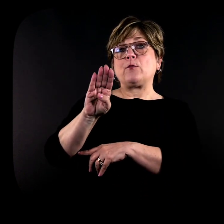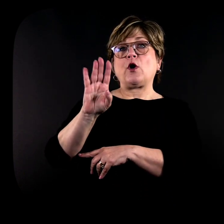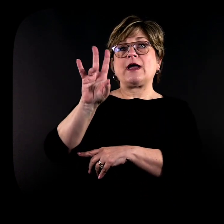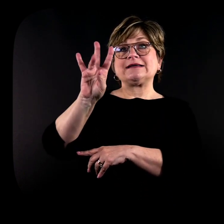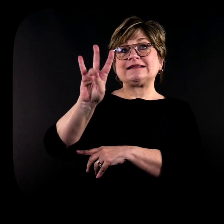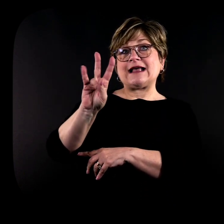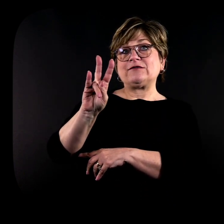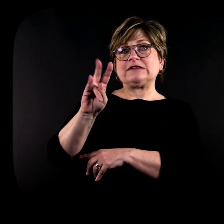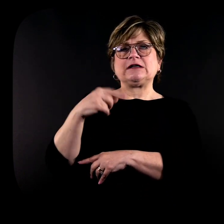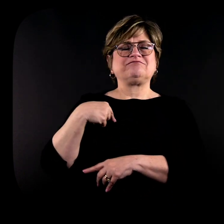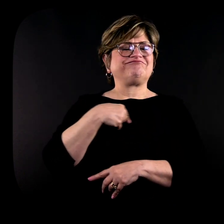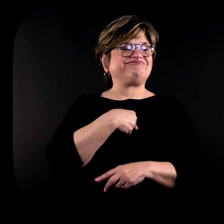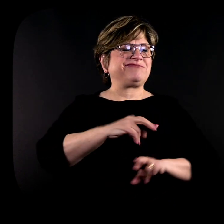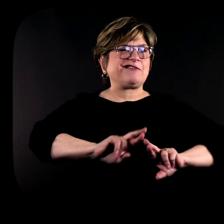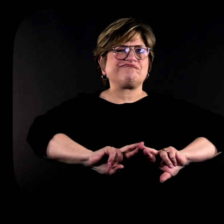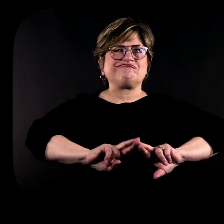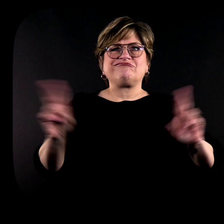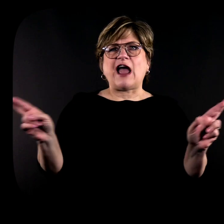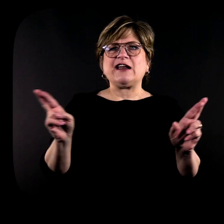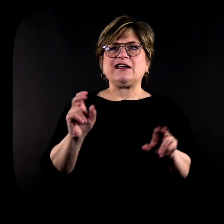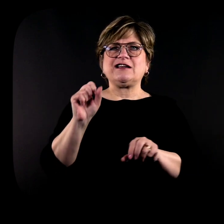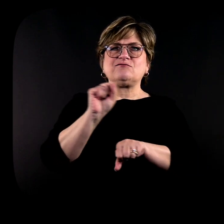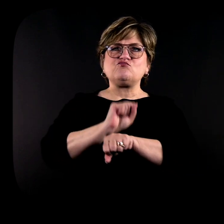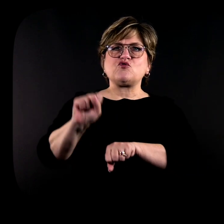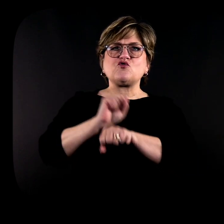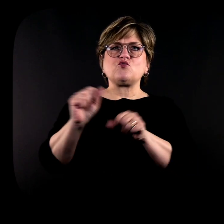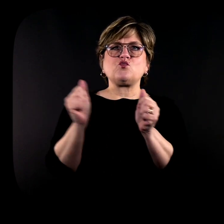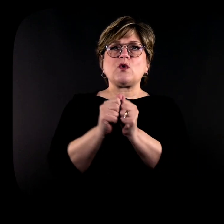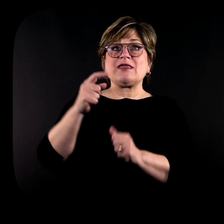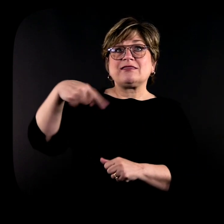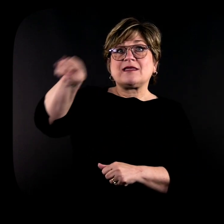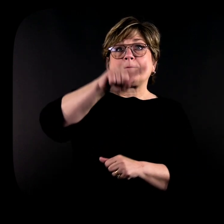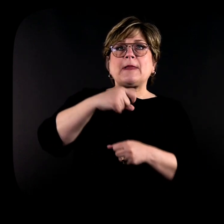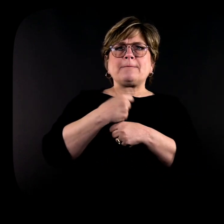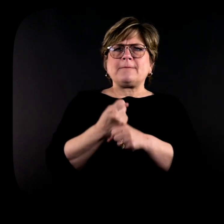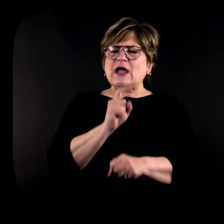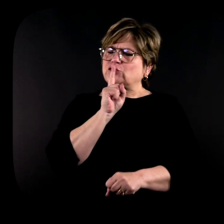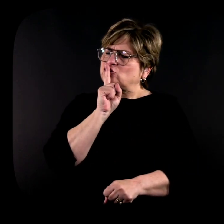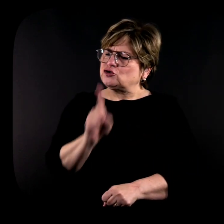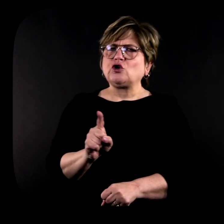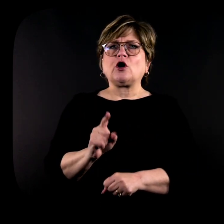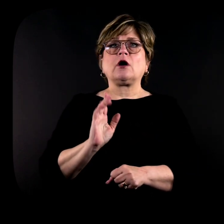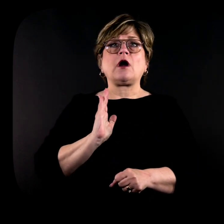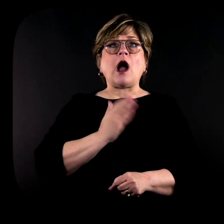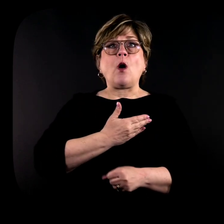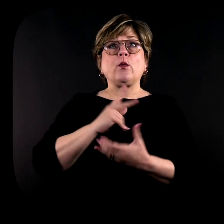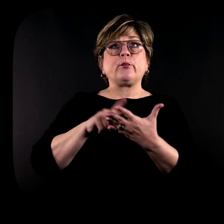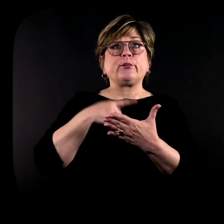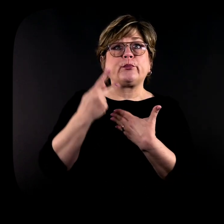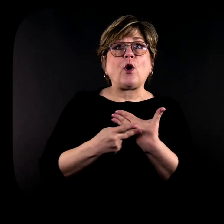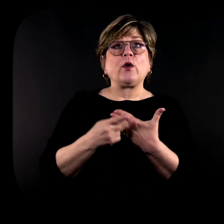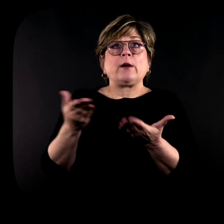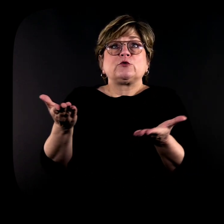We are ready to work with them to make sure programs and services that help